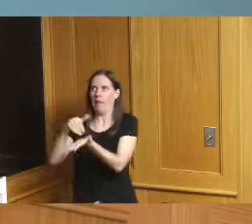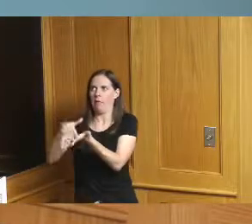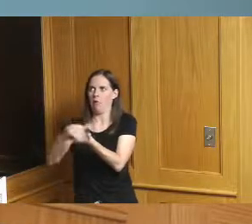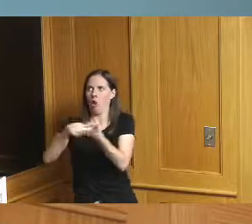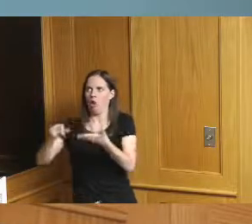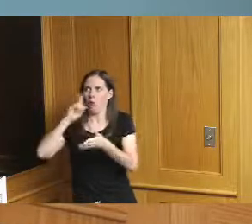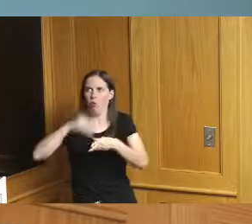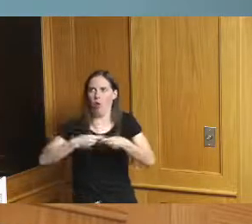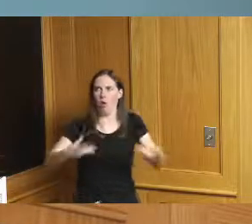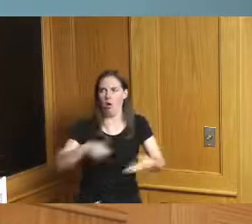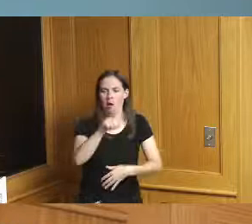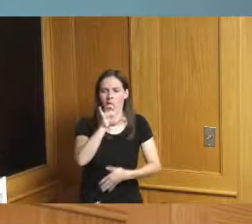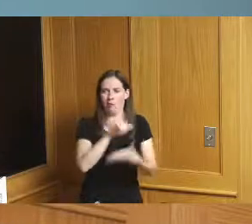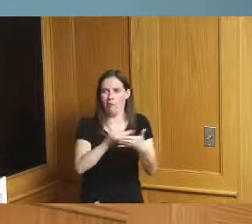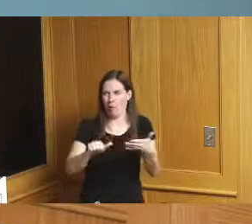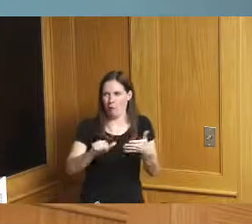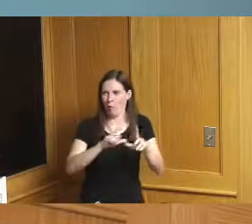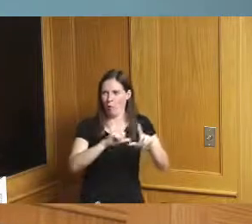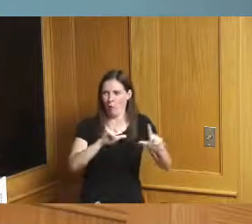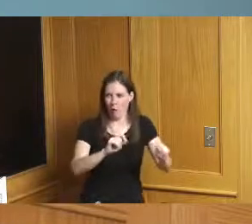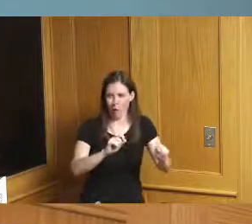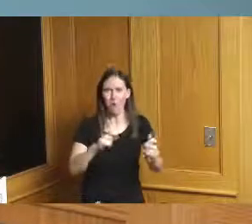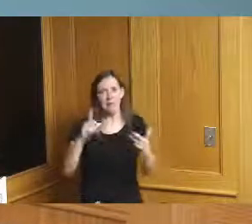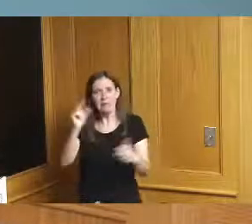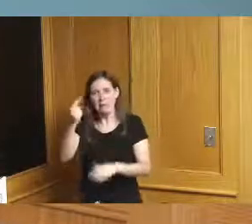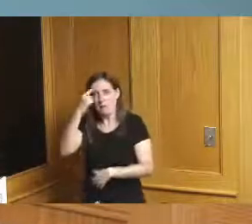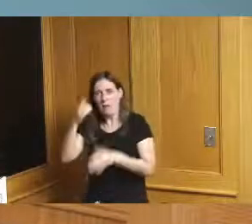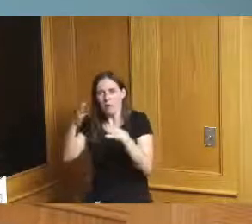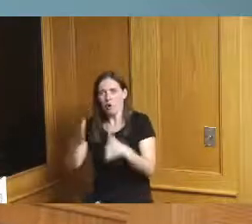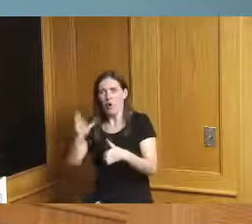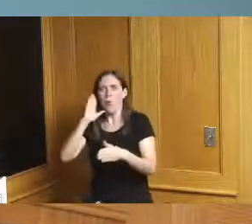and the Governor did one million dollars for one person but we will be spreading it out to get